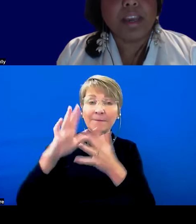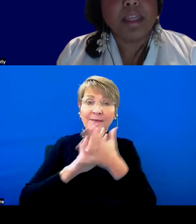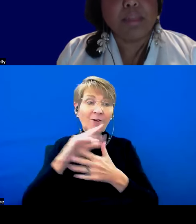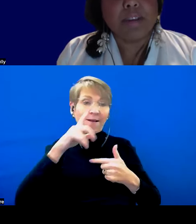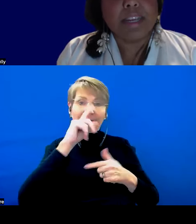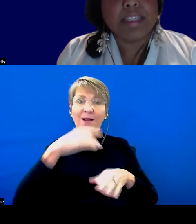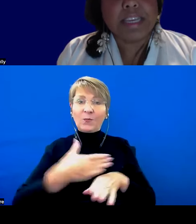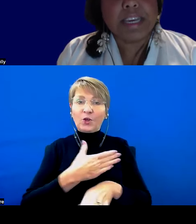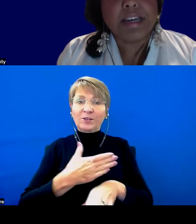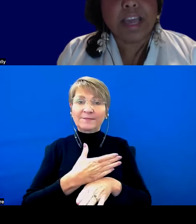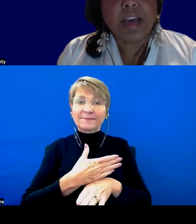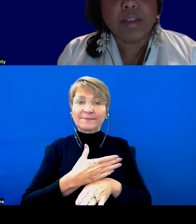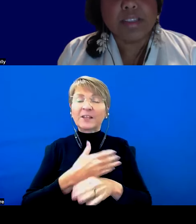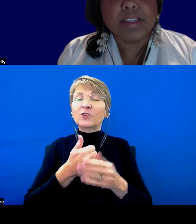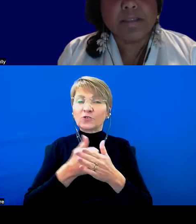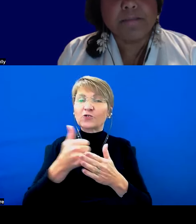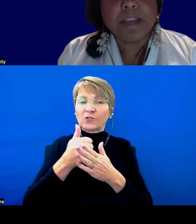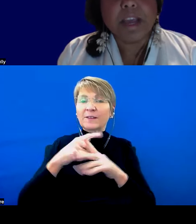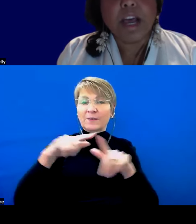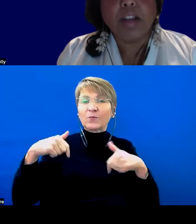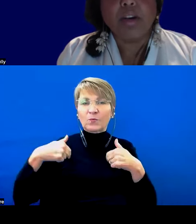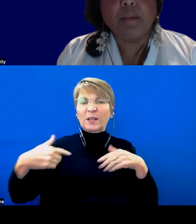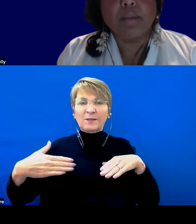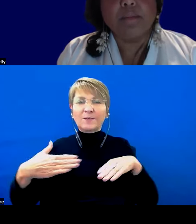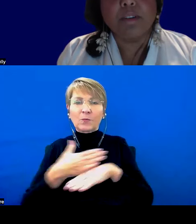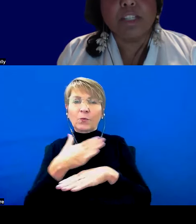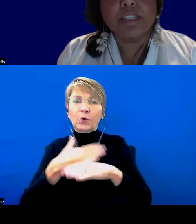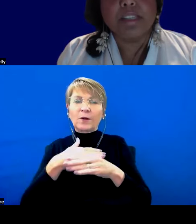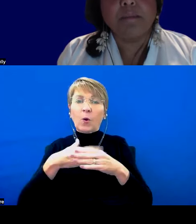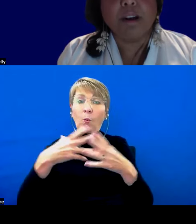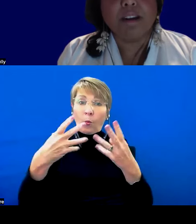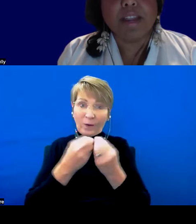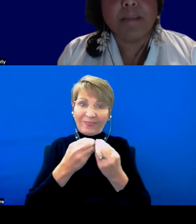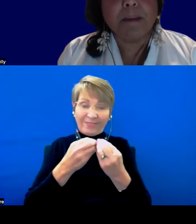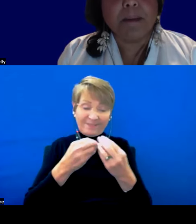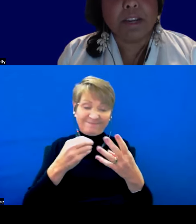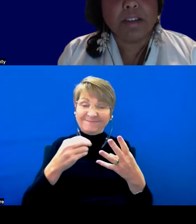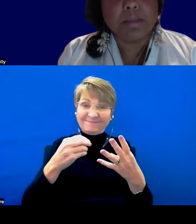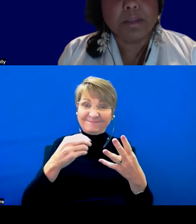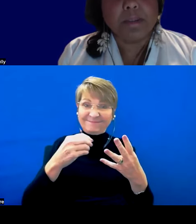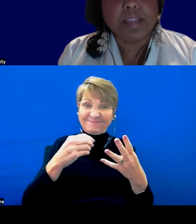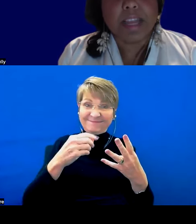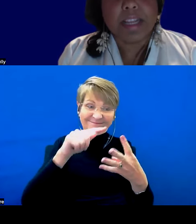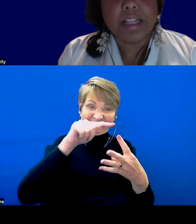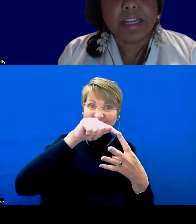a three-tier health system along ophthalmologists in private and public hospitals and in clinics.